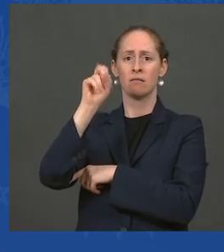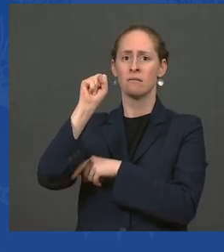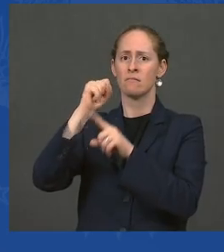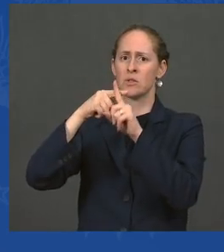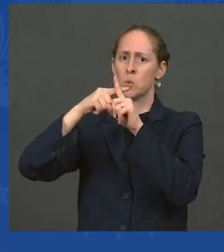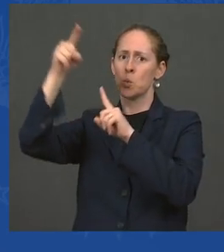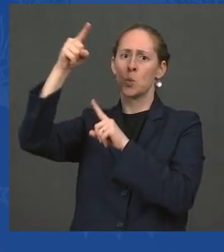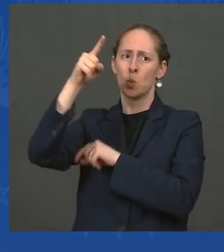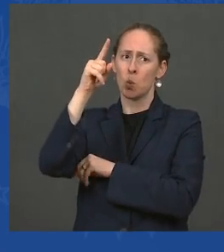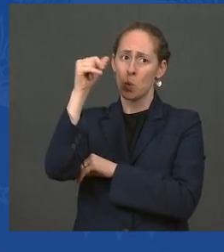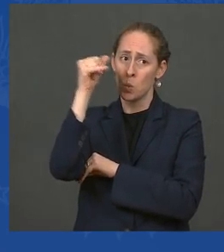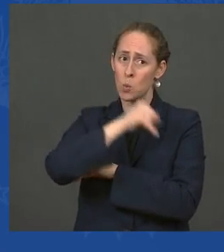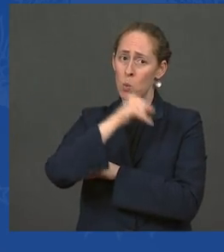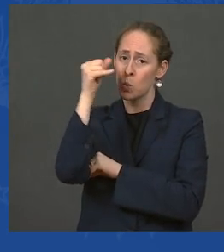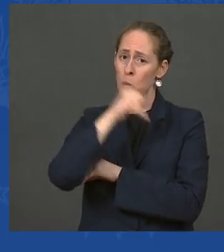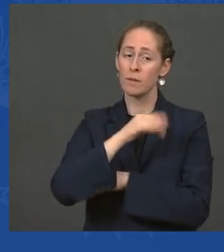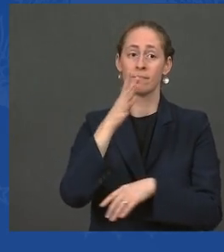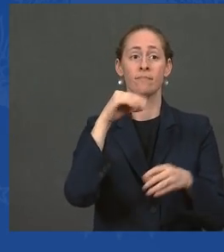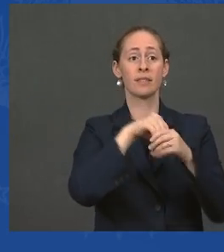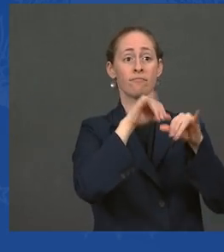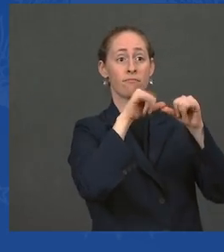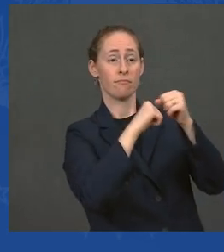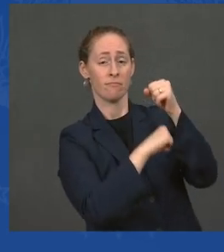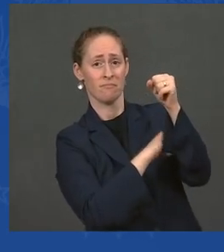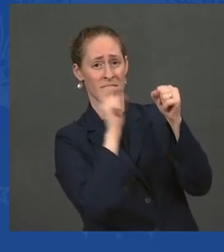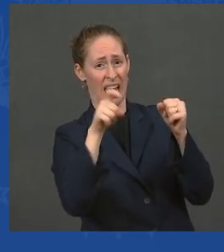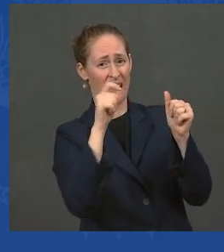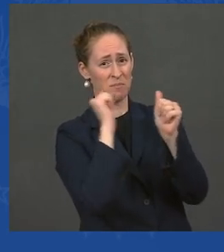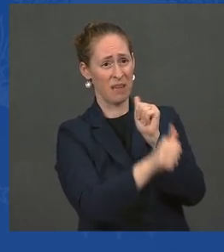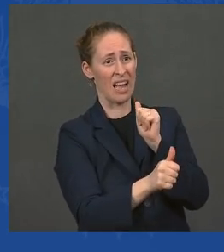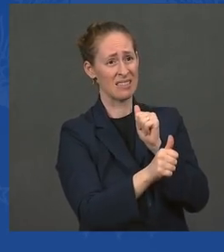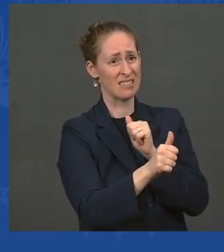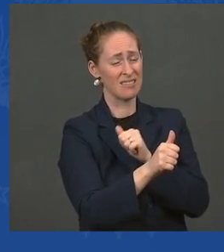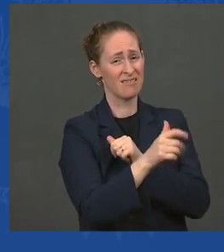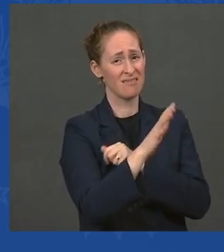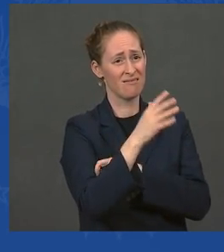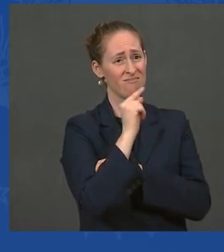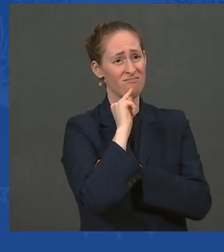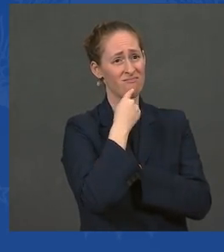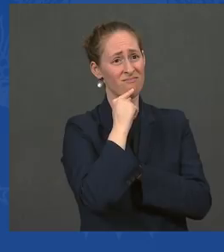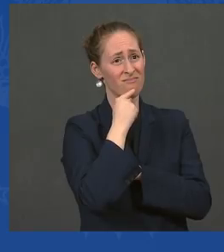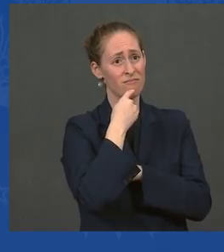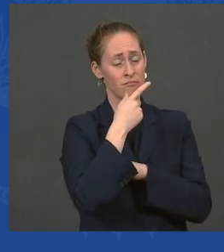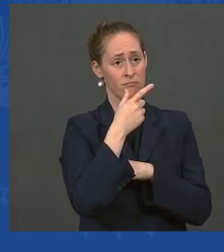for decades in this country. The last four years, you'd hear -- every month it was, you know, "Infrastructure Month."